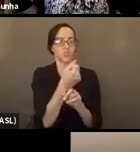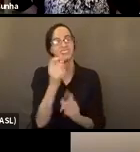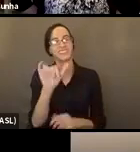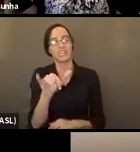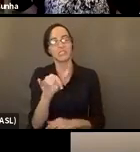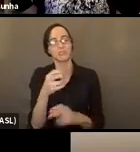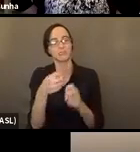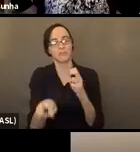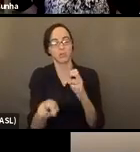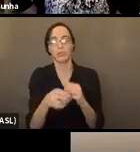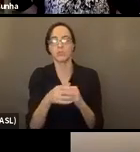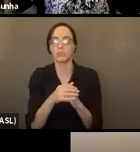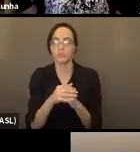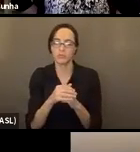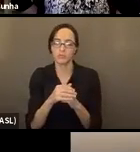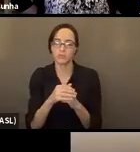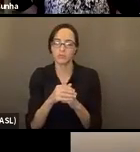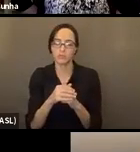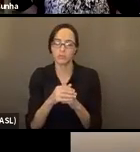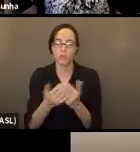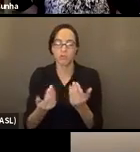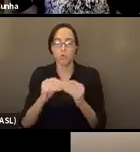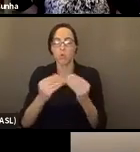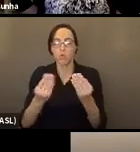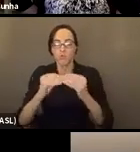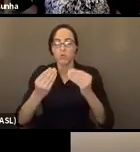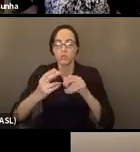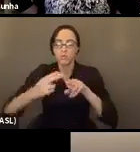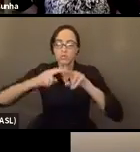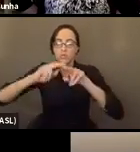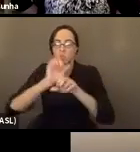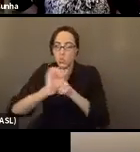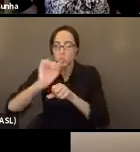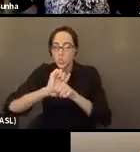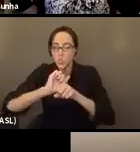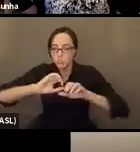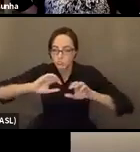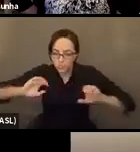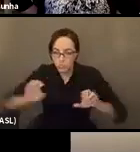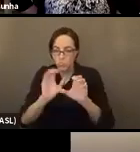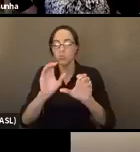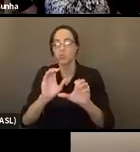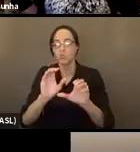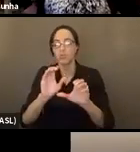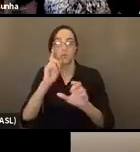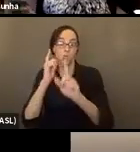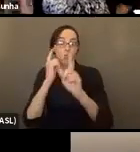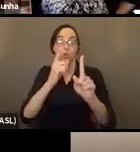so more and more work is being done on trying to make it more welcoming and i know that the uh you